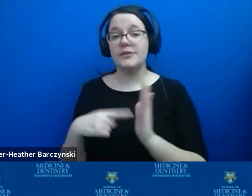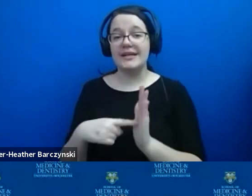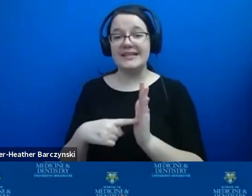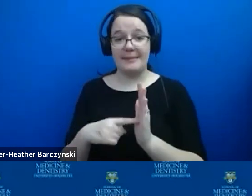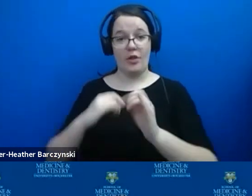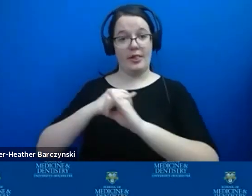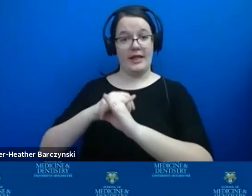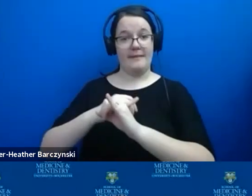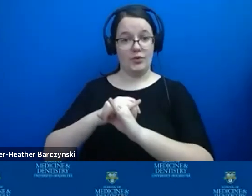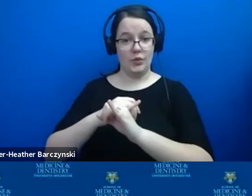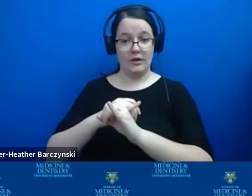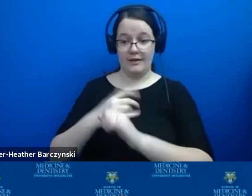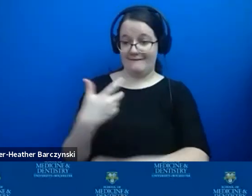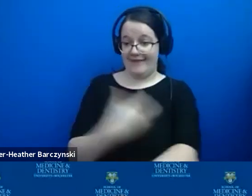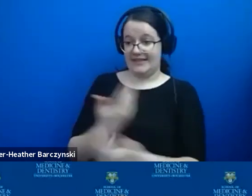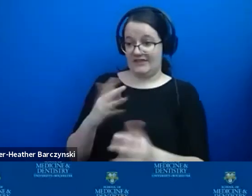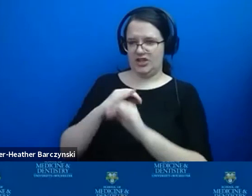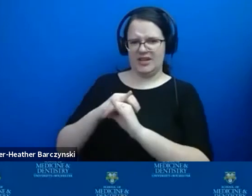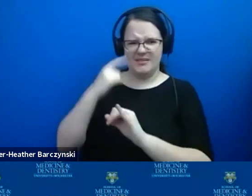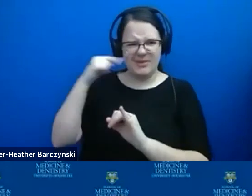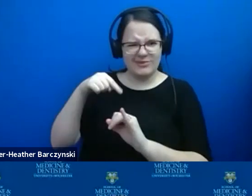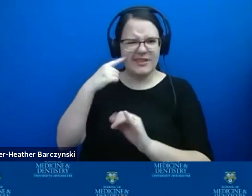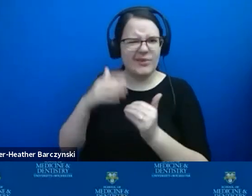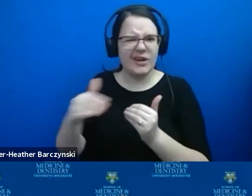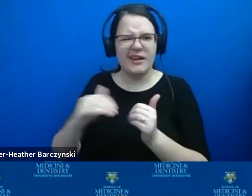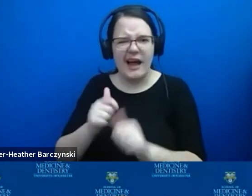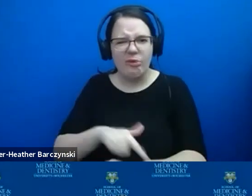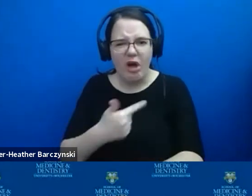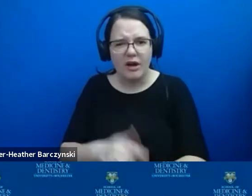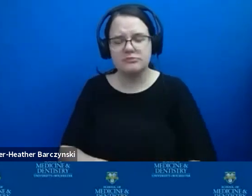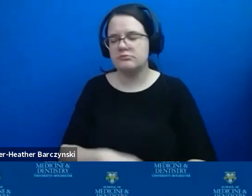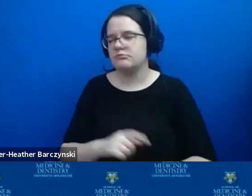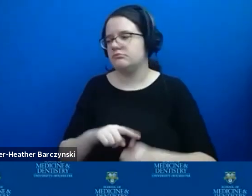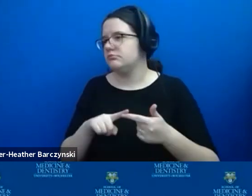have any idea about how durable vaccine illicit immunity is do we um what do we